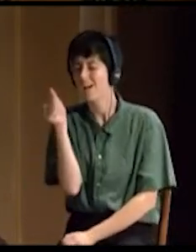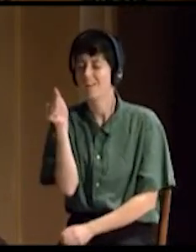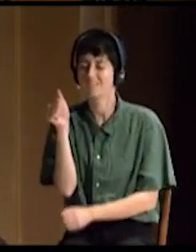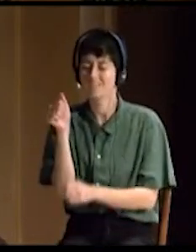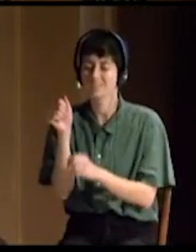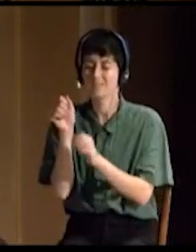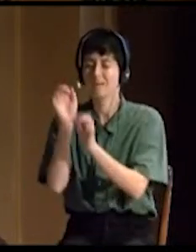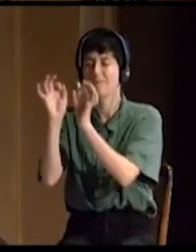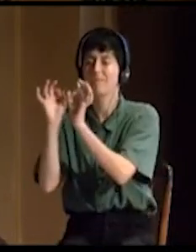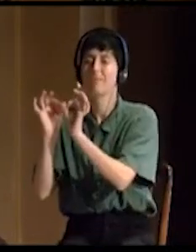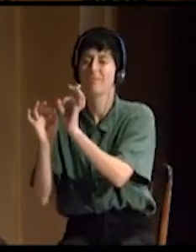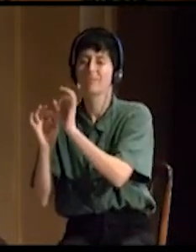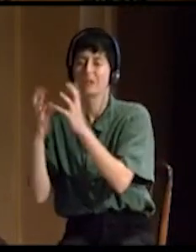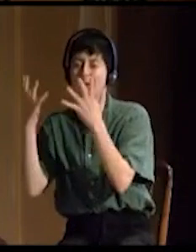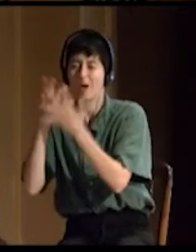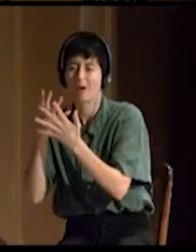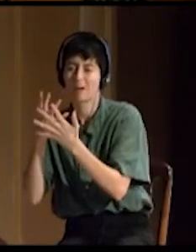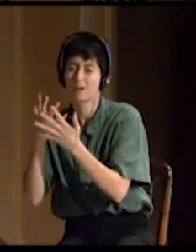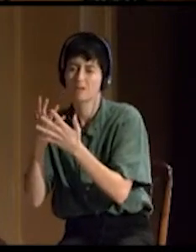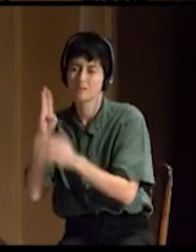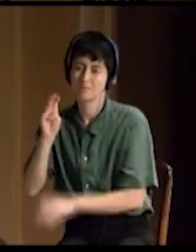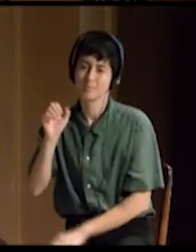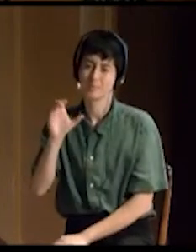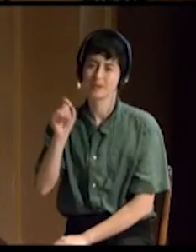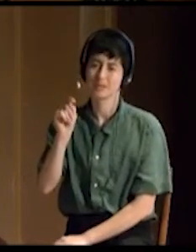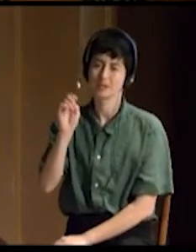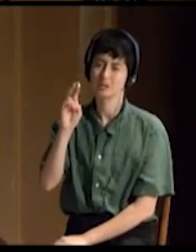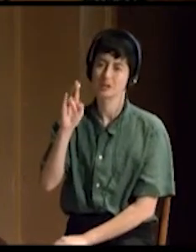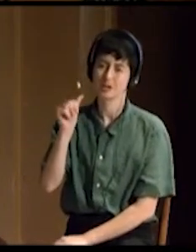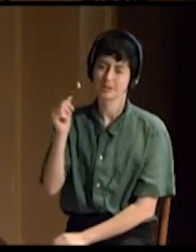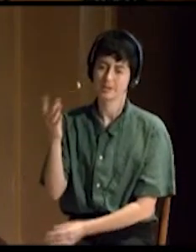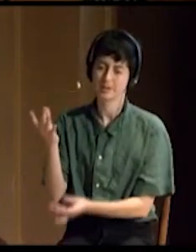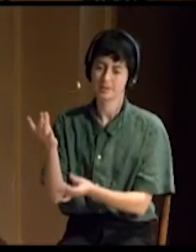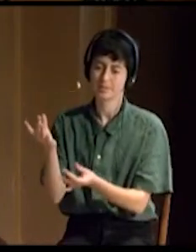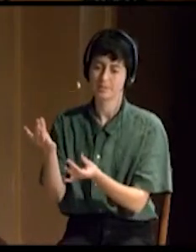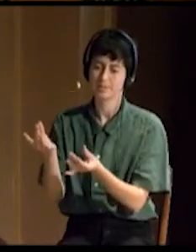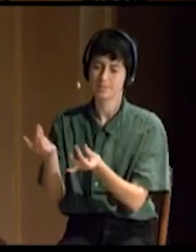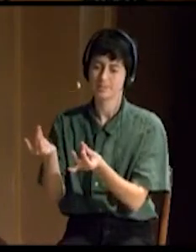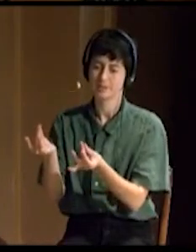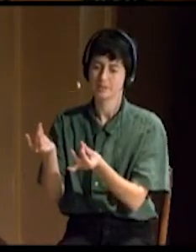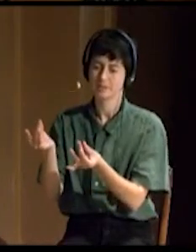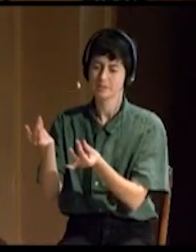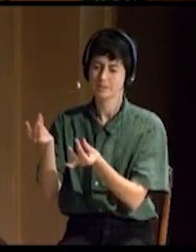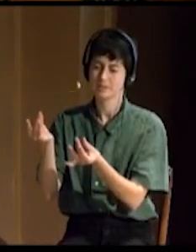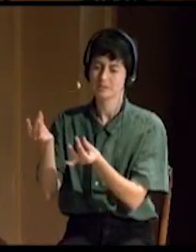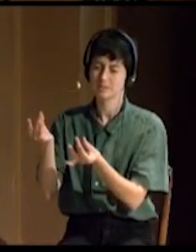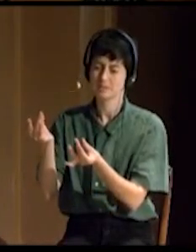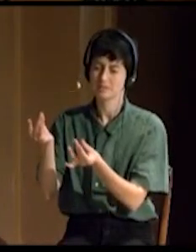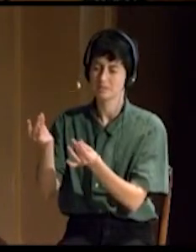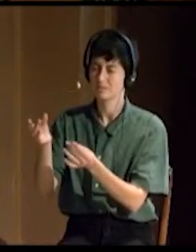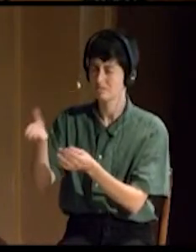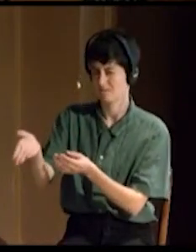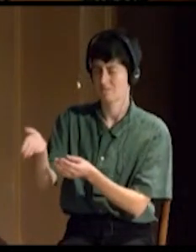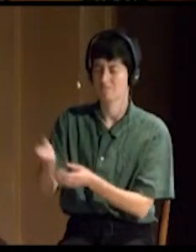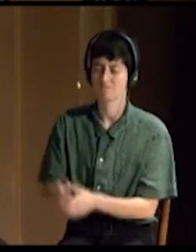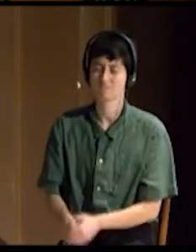that you not only see what is present but where is present. And for the first time we performed FISH